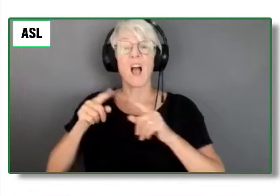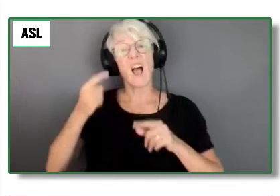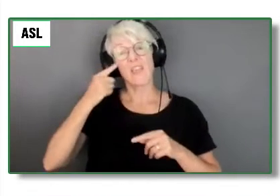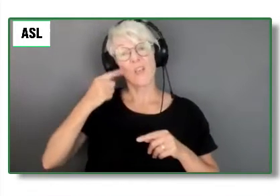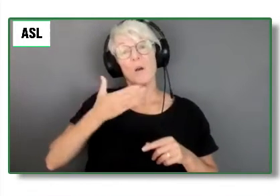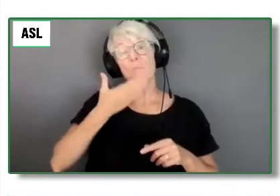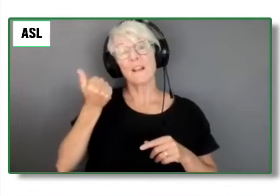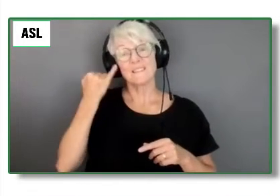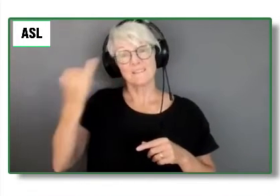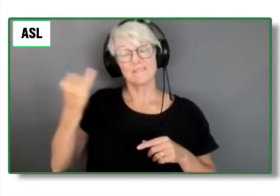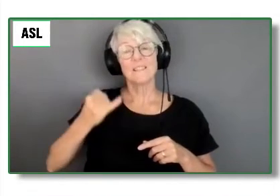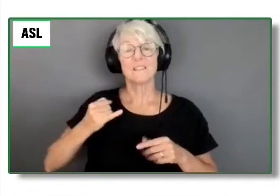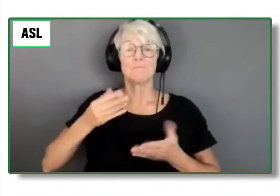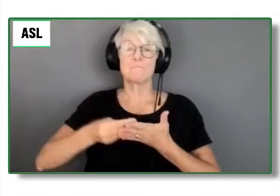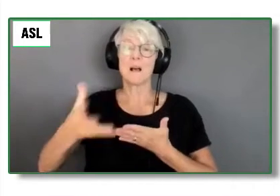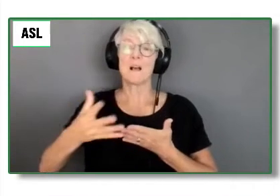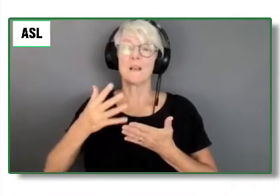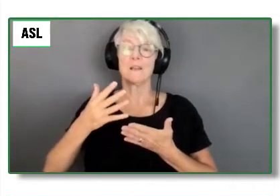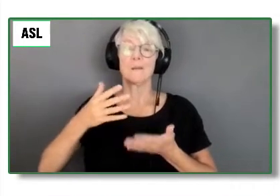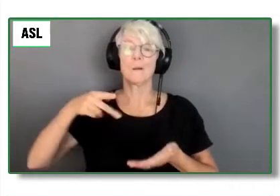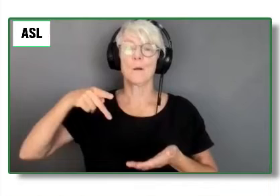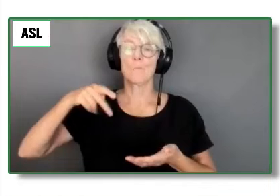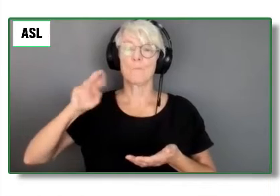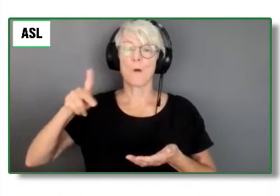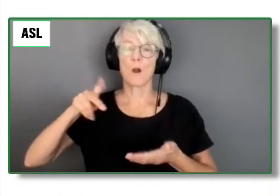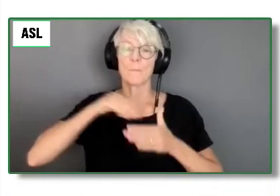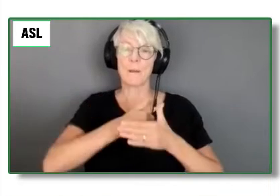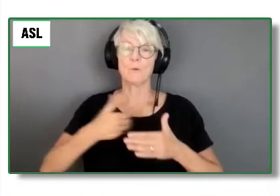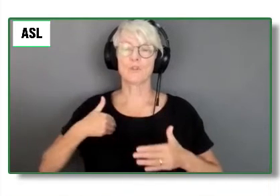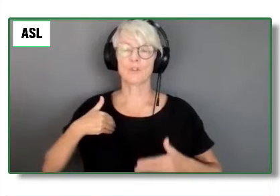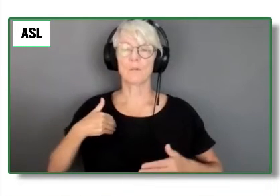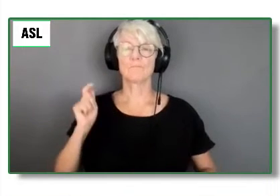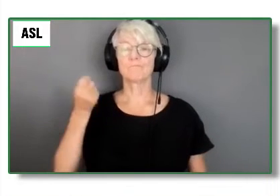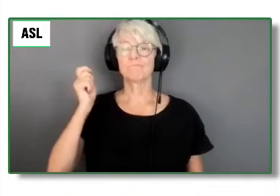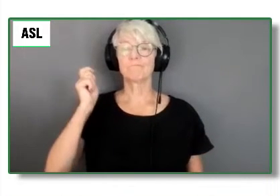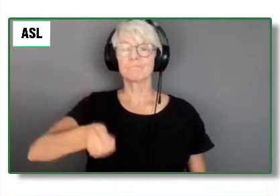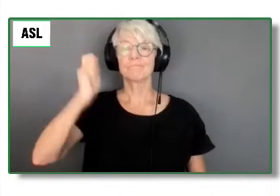entrance so I didn't have to pay. So what resulted uh from my interactions